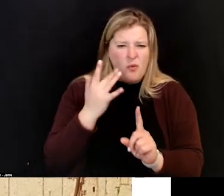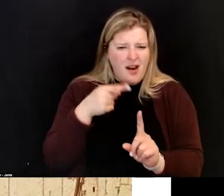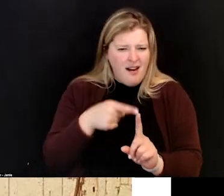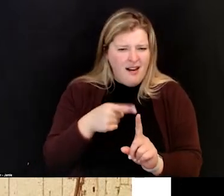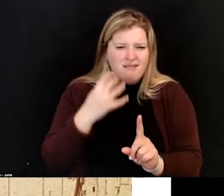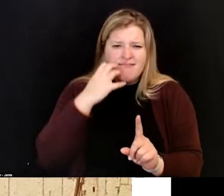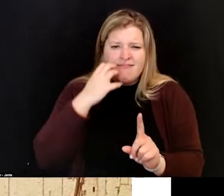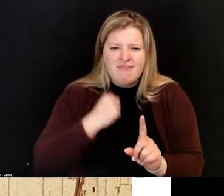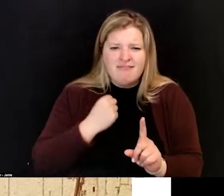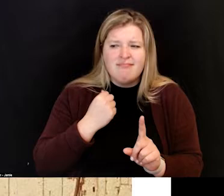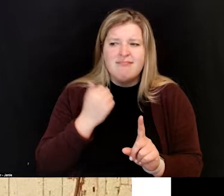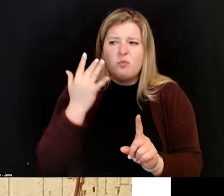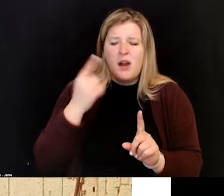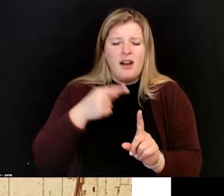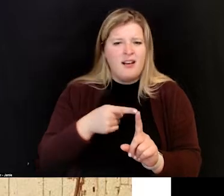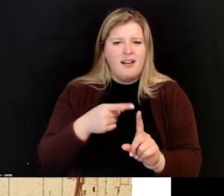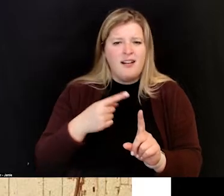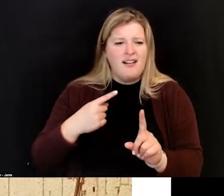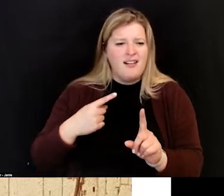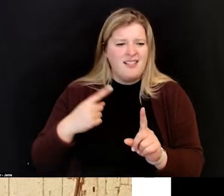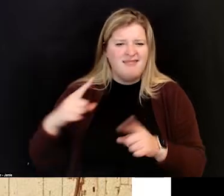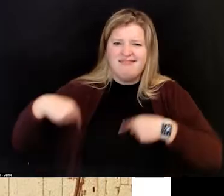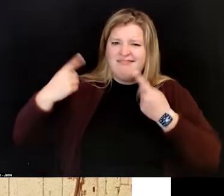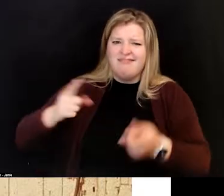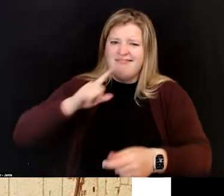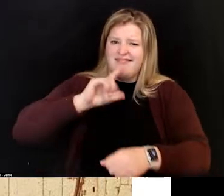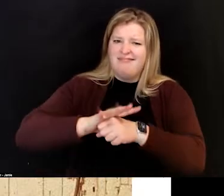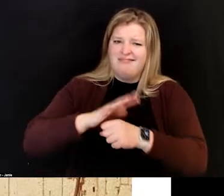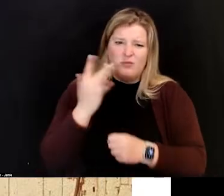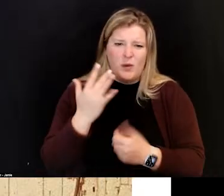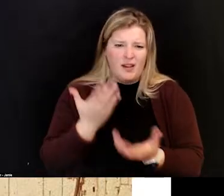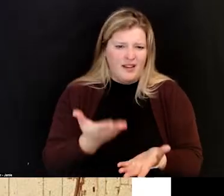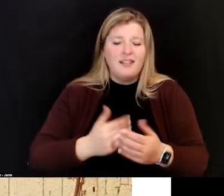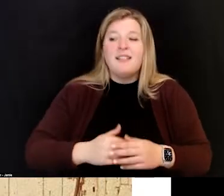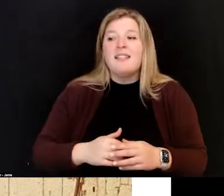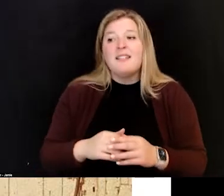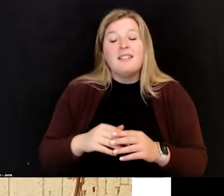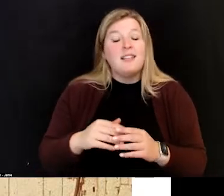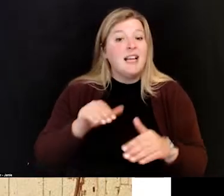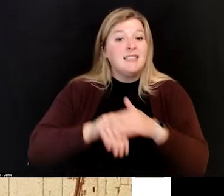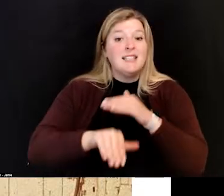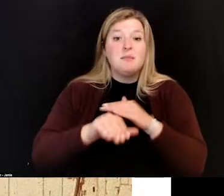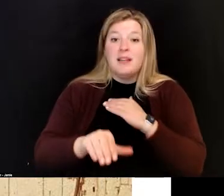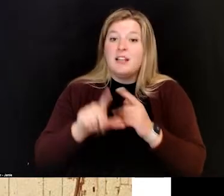that we have a whole day dedicated to its awareness? It really does add value to everything we create